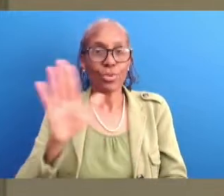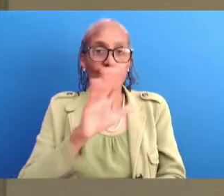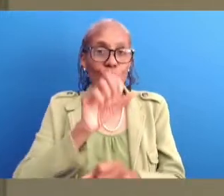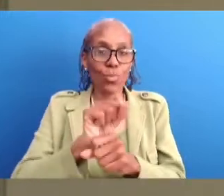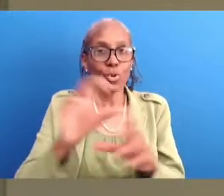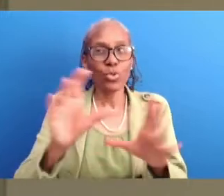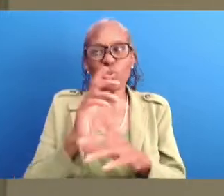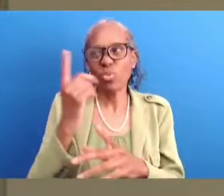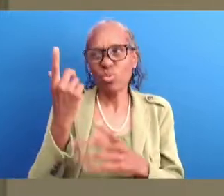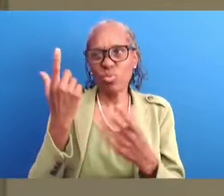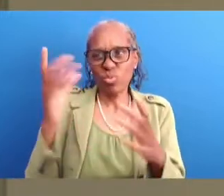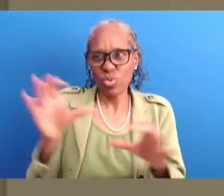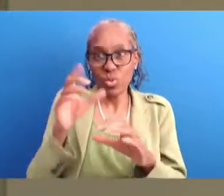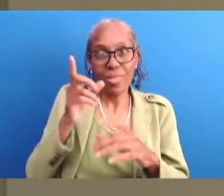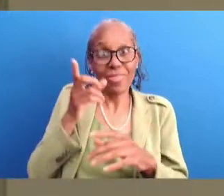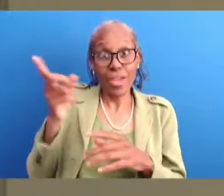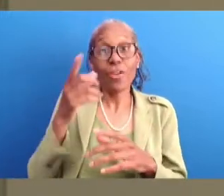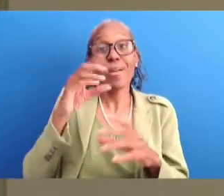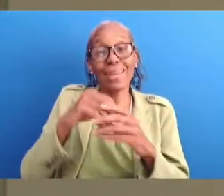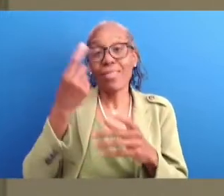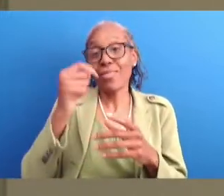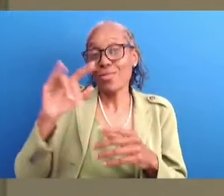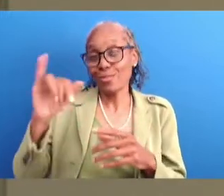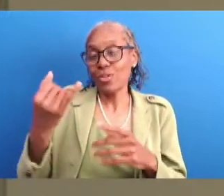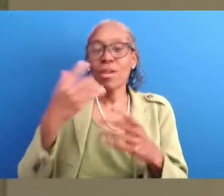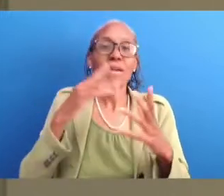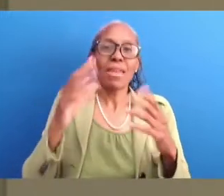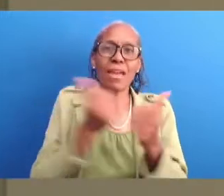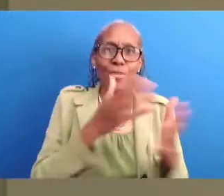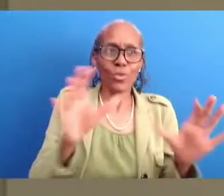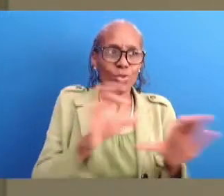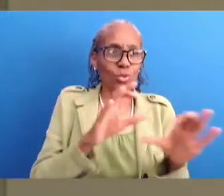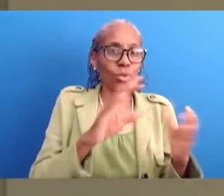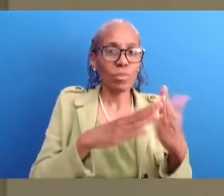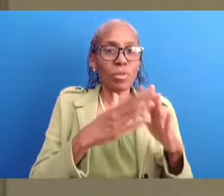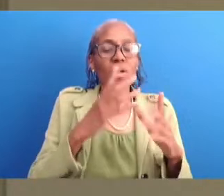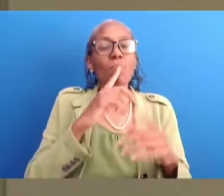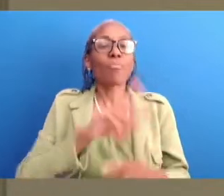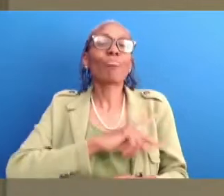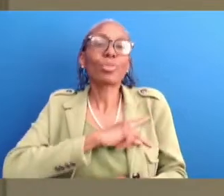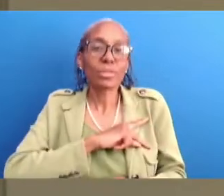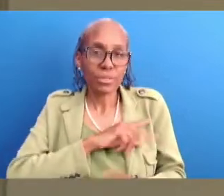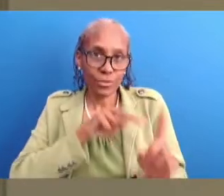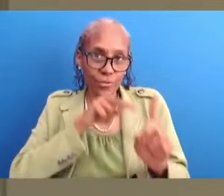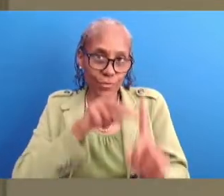ME.